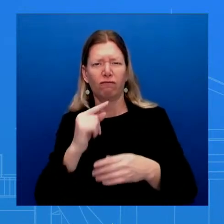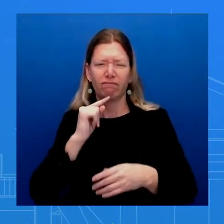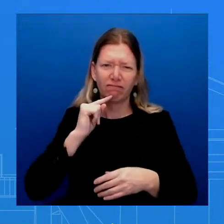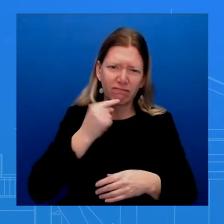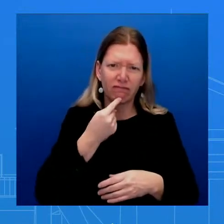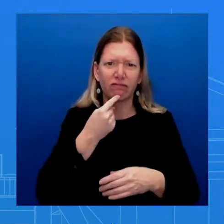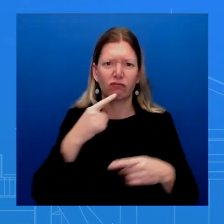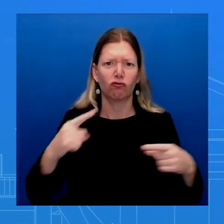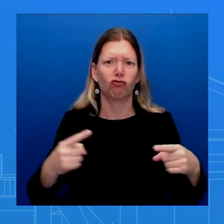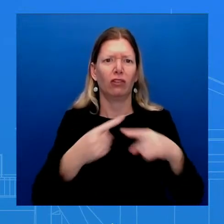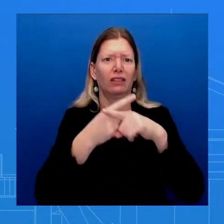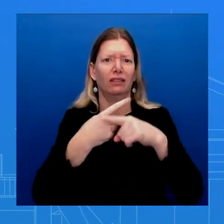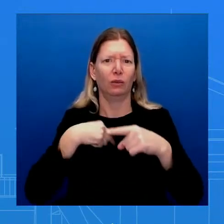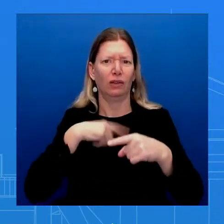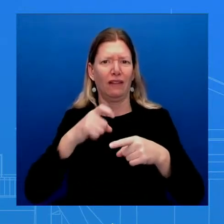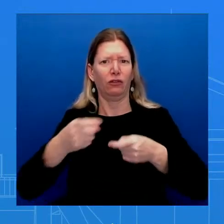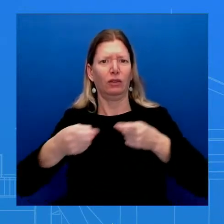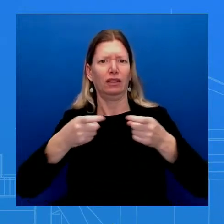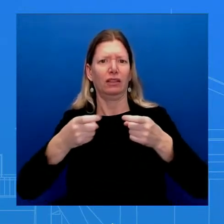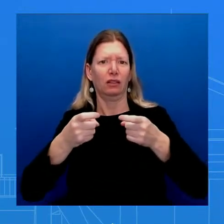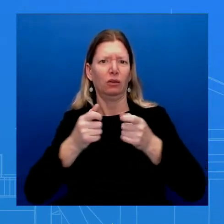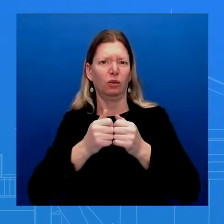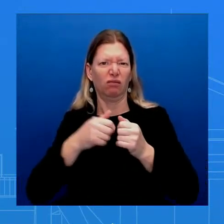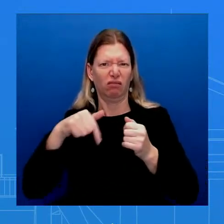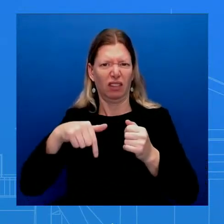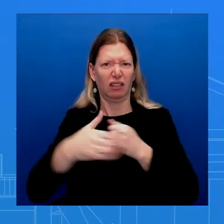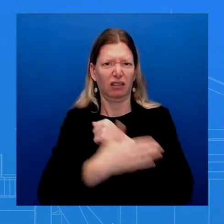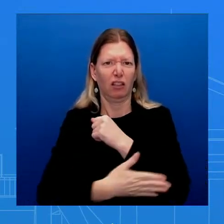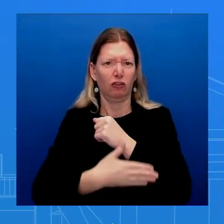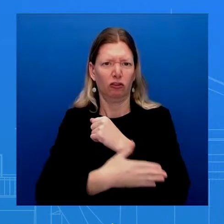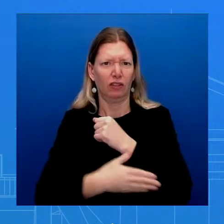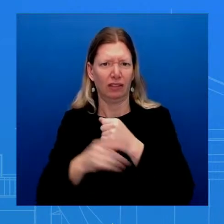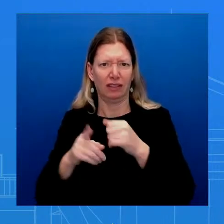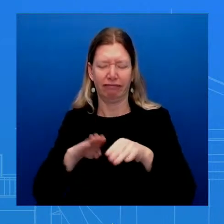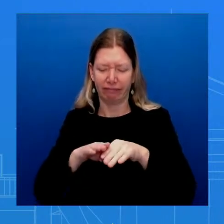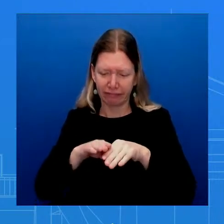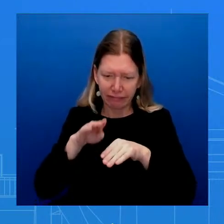and I know you've covered this very closely, he signed an executive order to initiate --